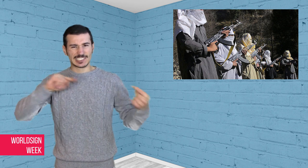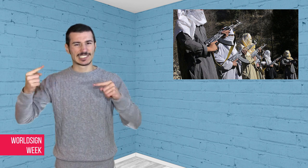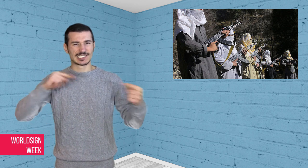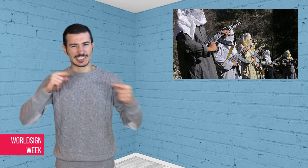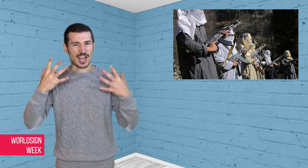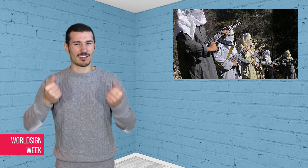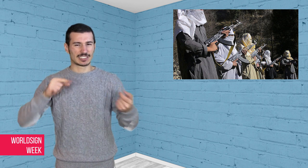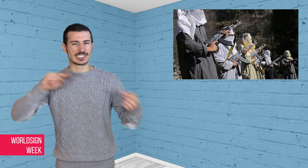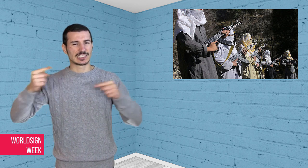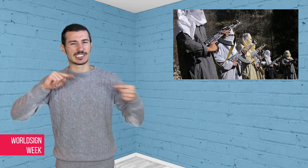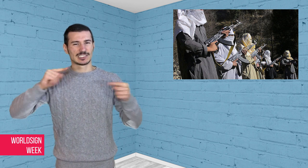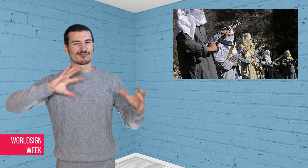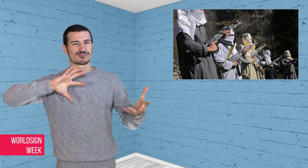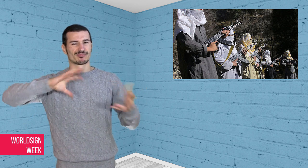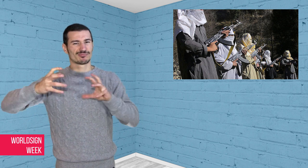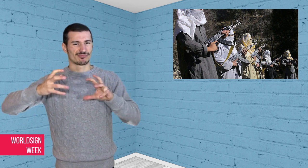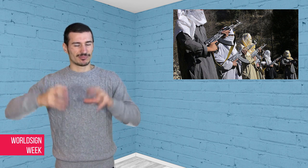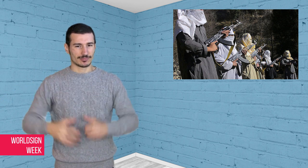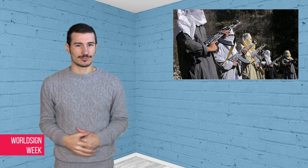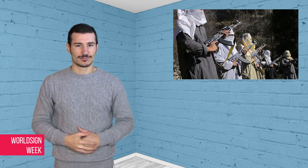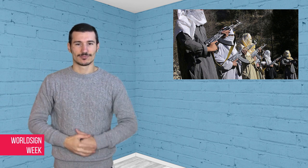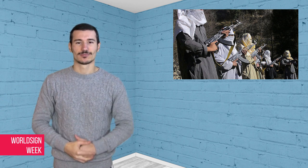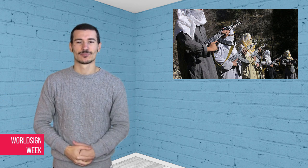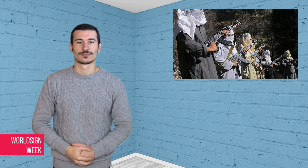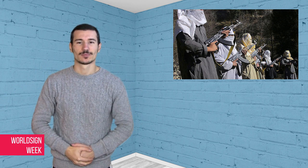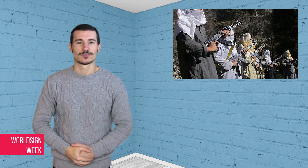has been marred and war has affected both sides.